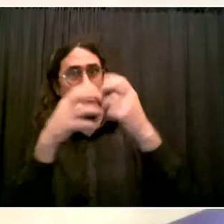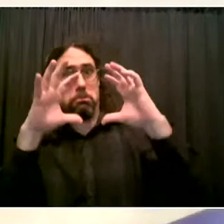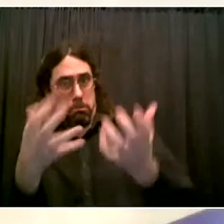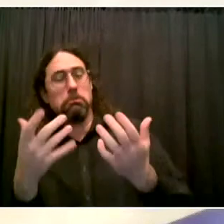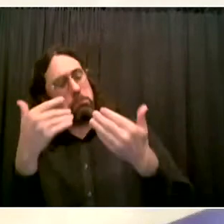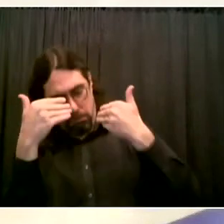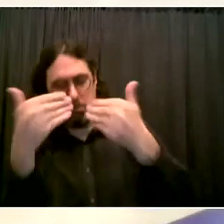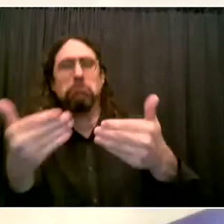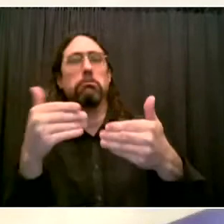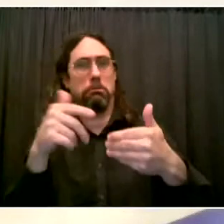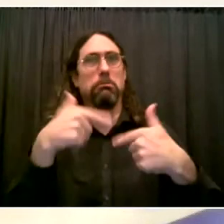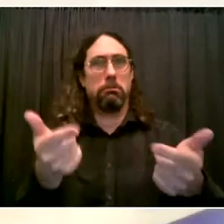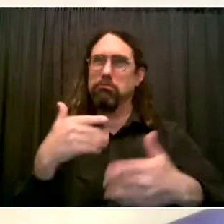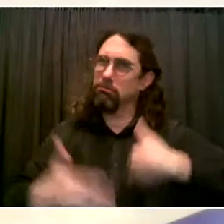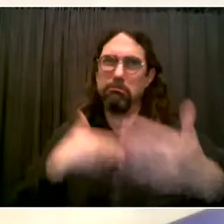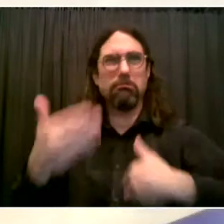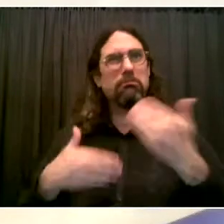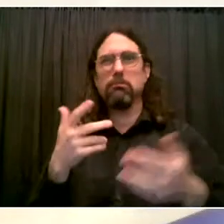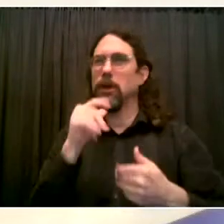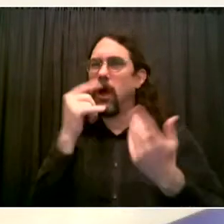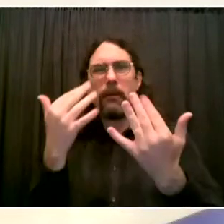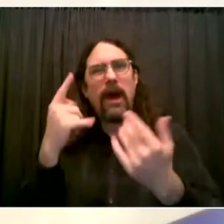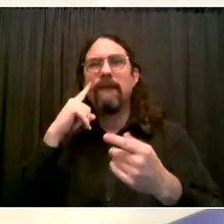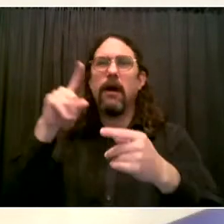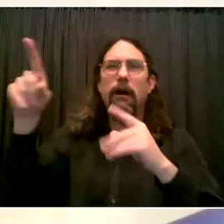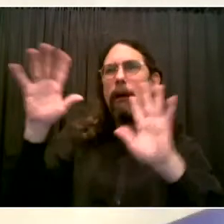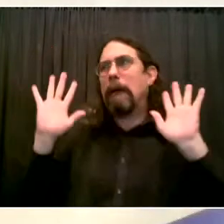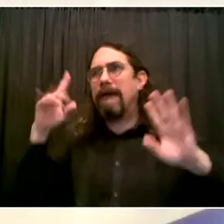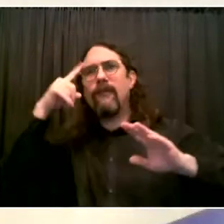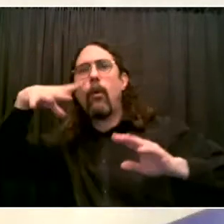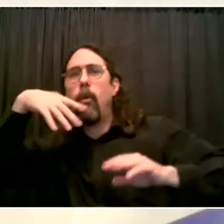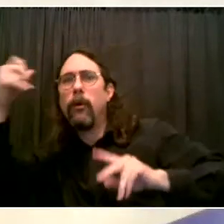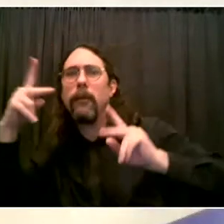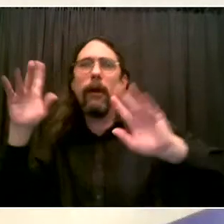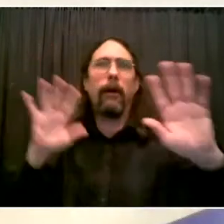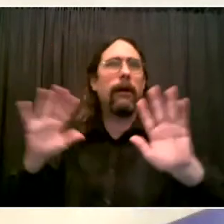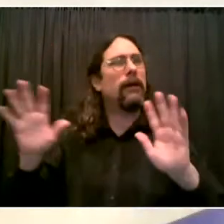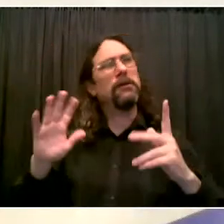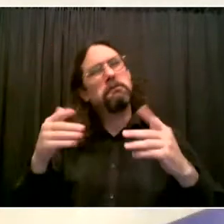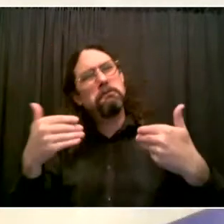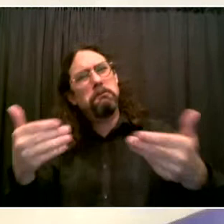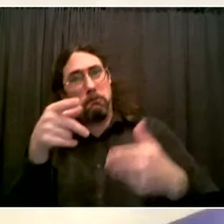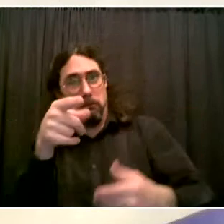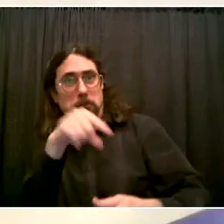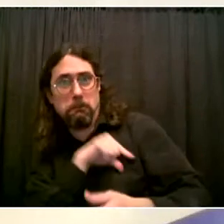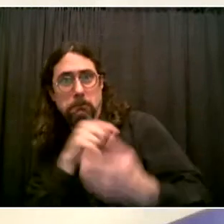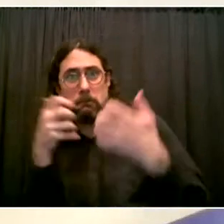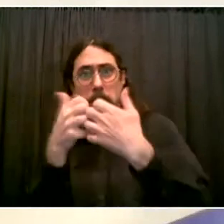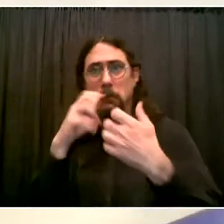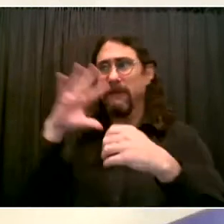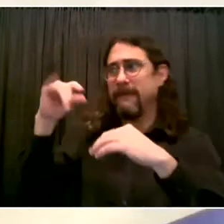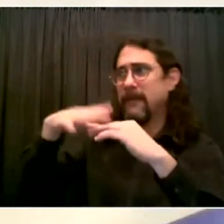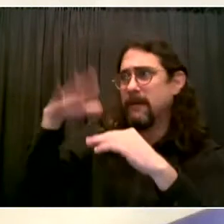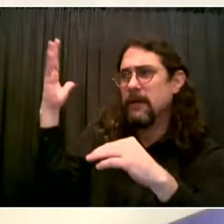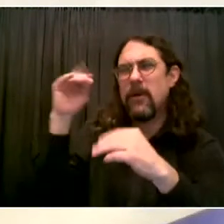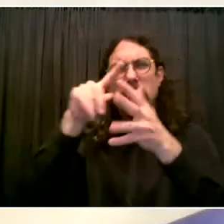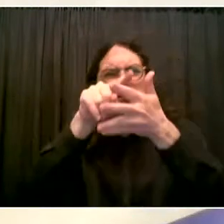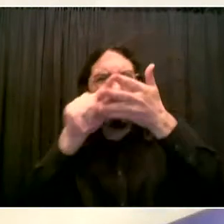AMERICAN RESCUE PLAN. IT IS ONE OFOF HIS TOP PRIORITIES